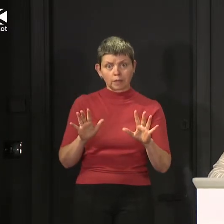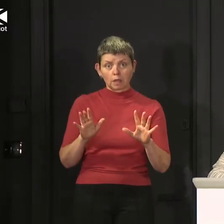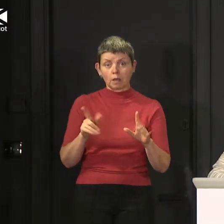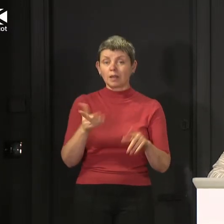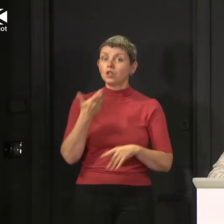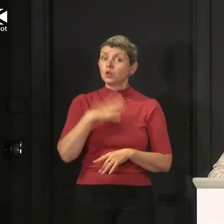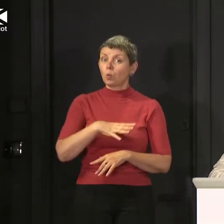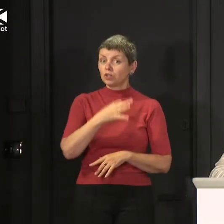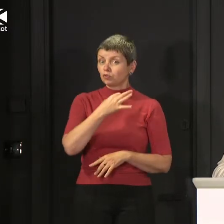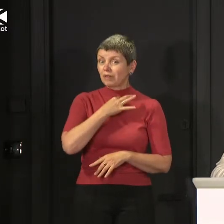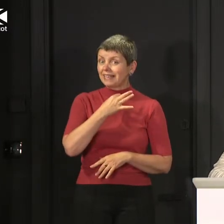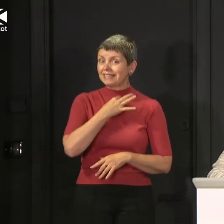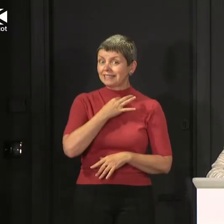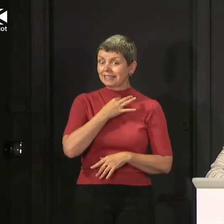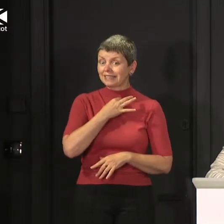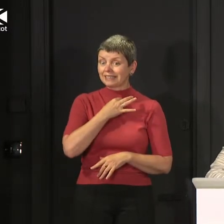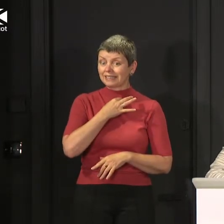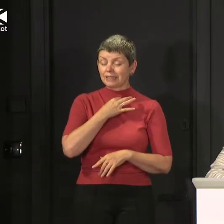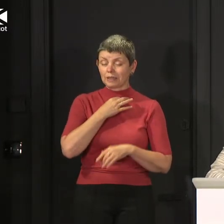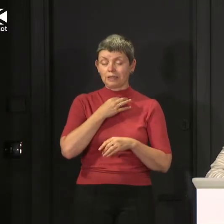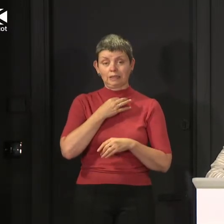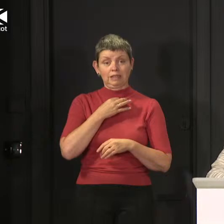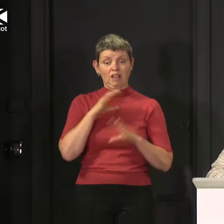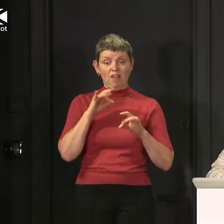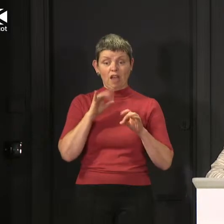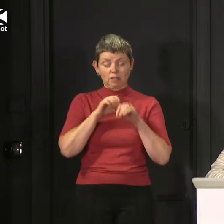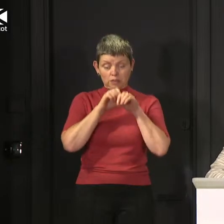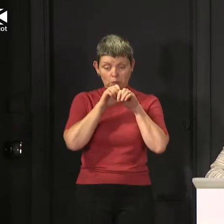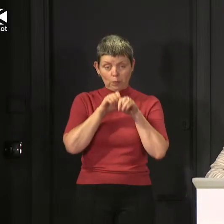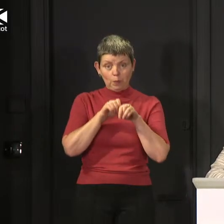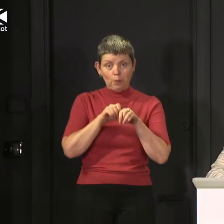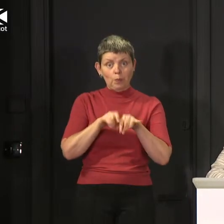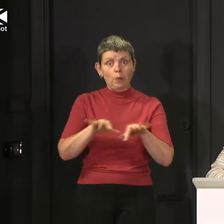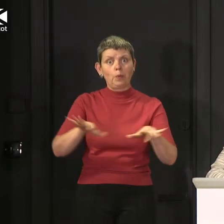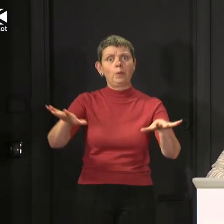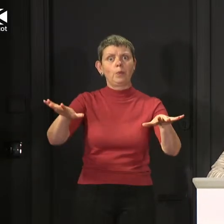the progress that we have managed to make over the last three almost four-months, because